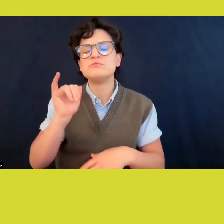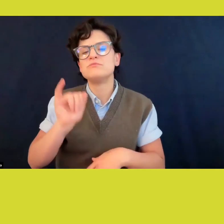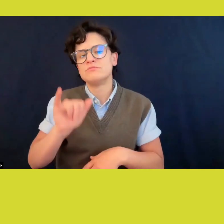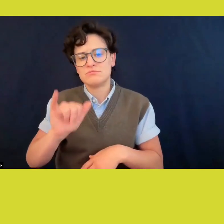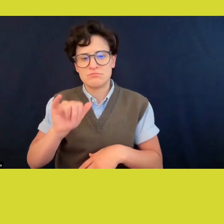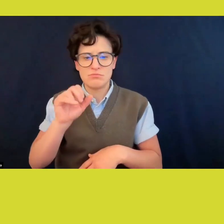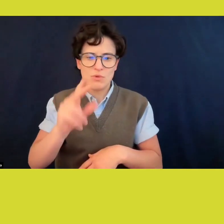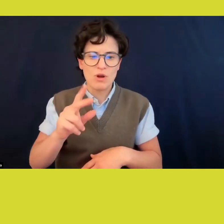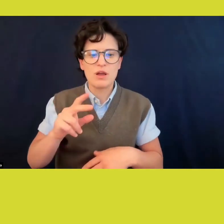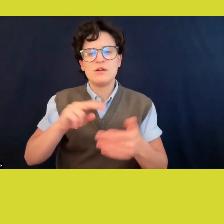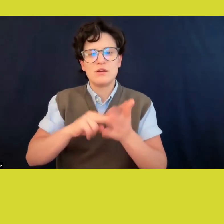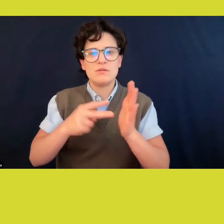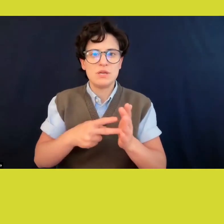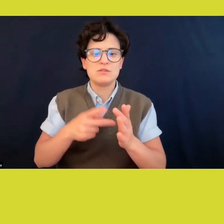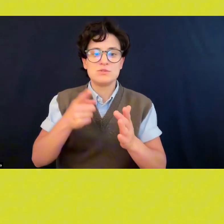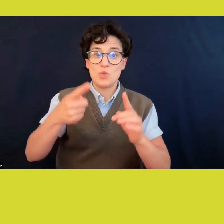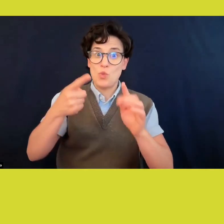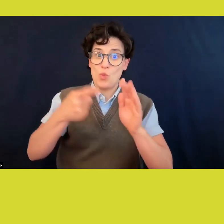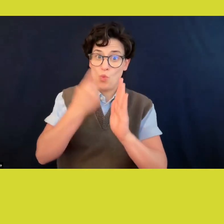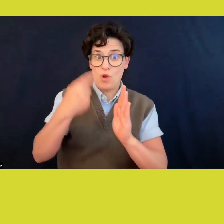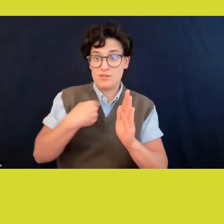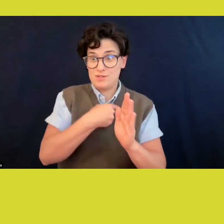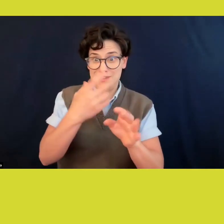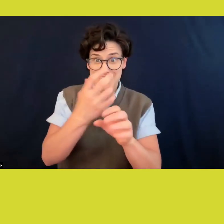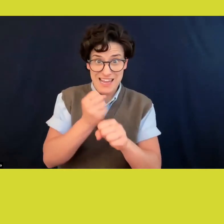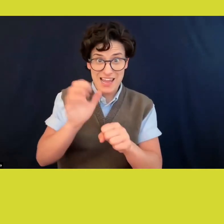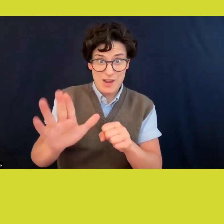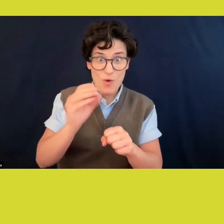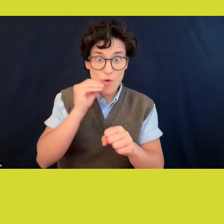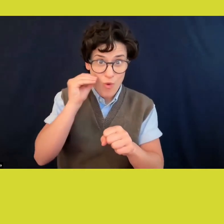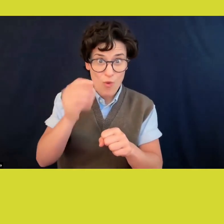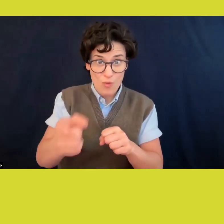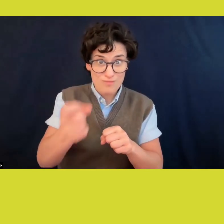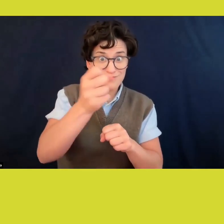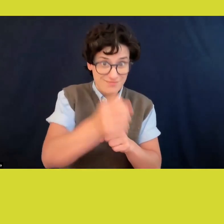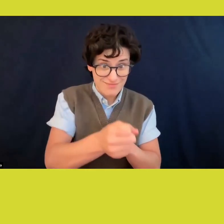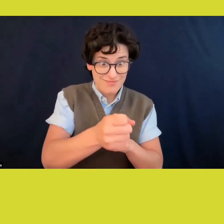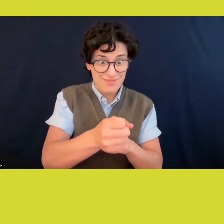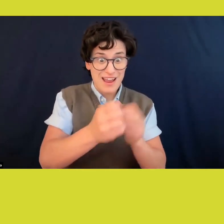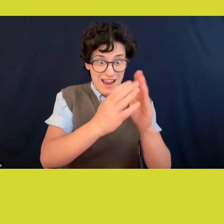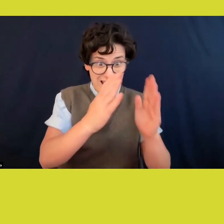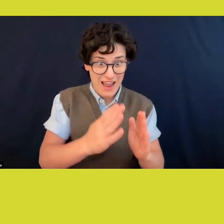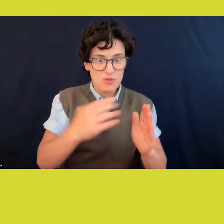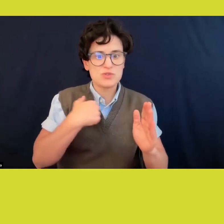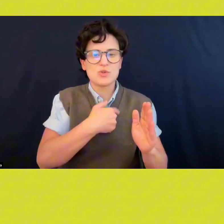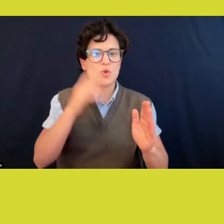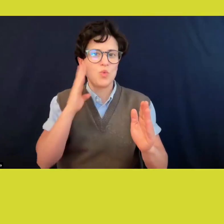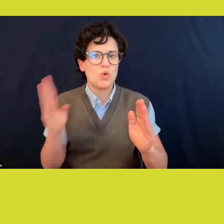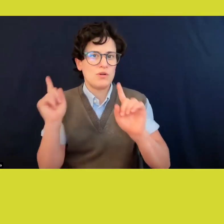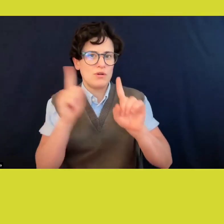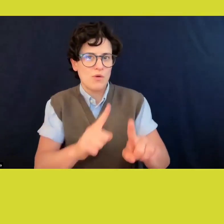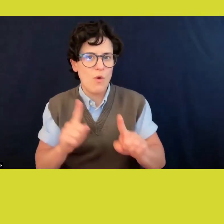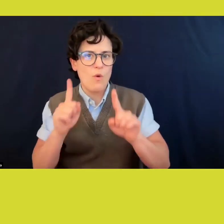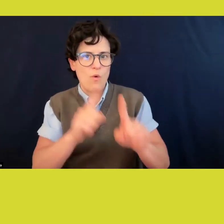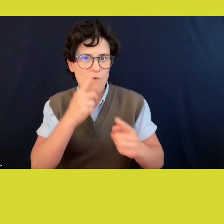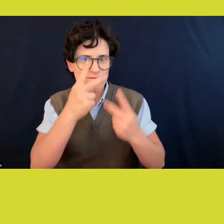supports to help them address whatever needs that they wanted in the sequence that they wanted so housing first